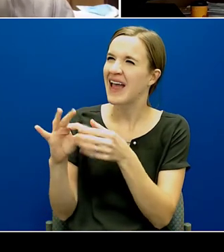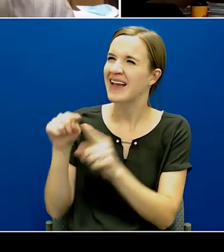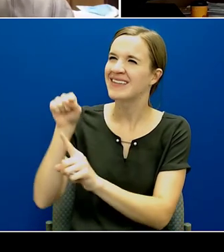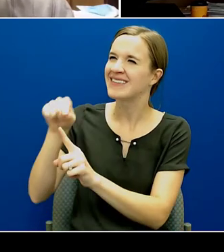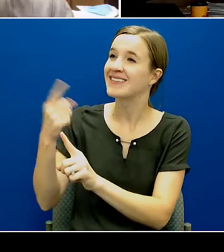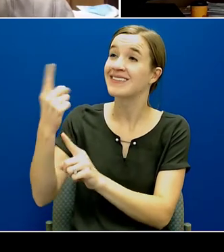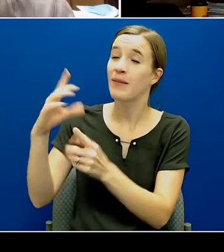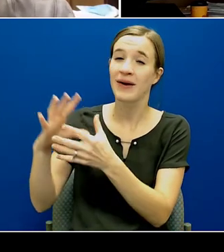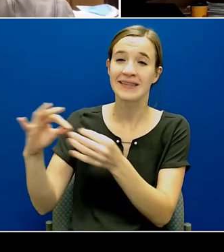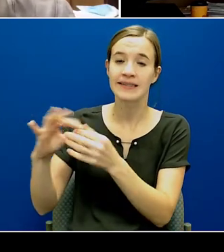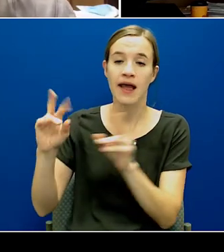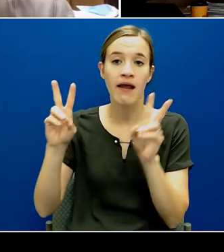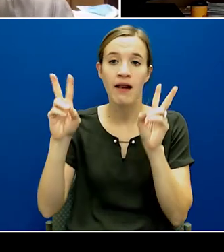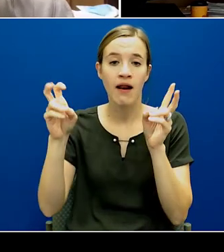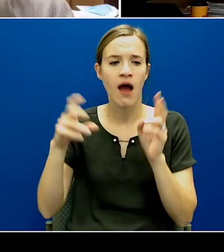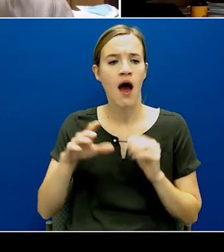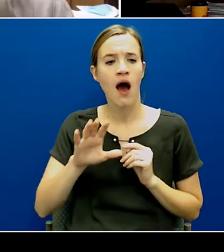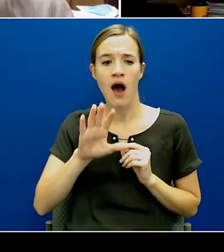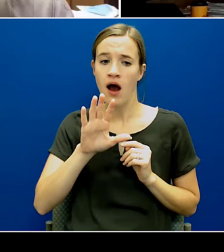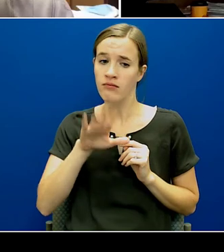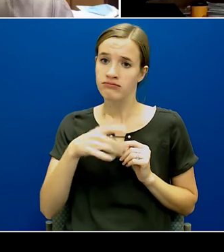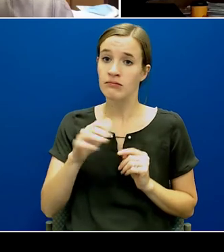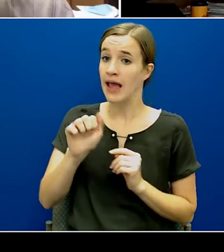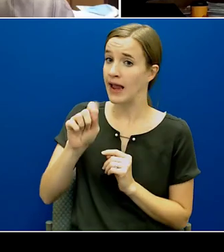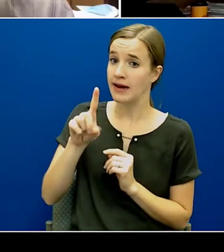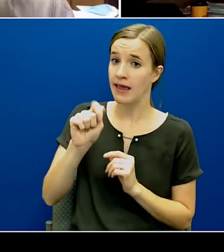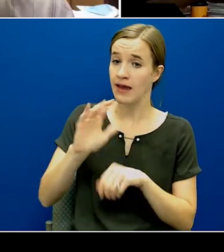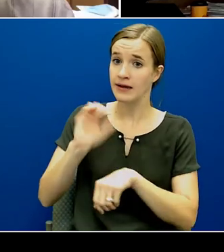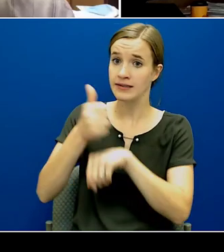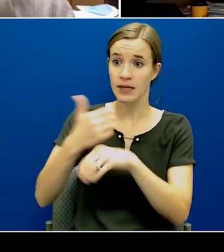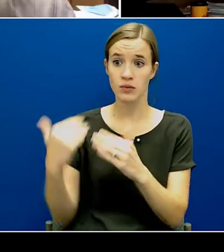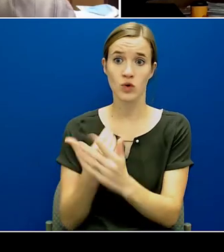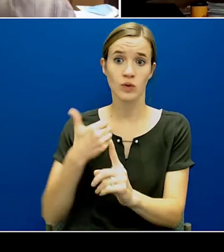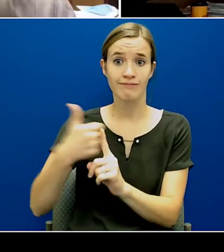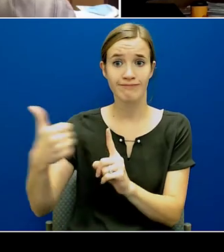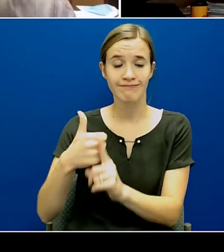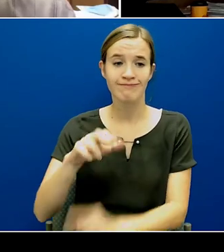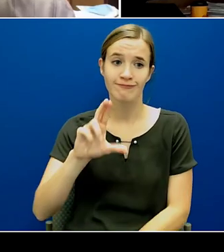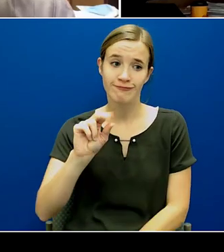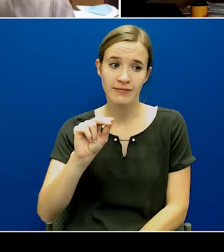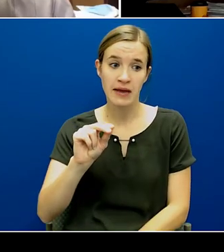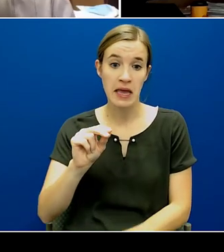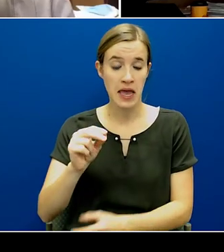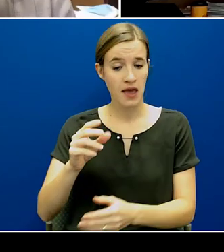or doesn't enjoy. As the case may be. So with that backdrop, we'll talk a little bit about